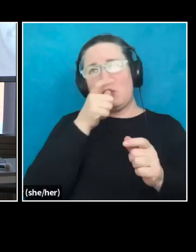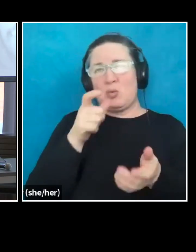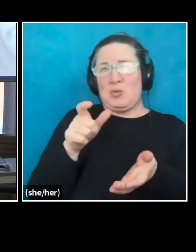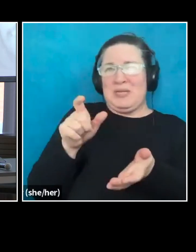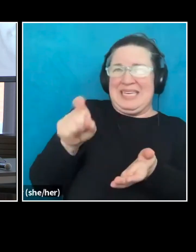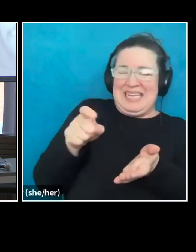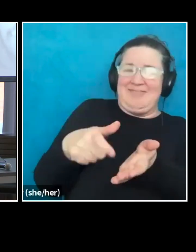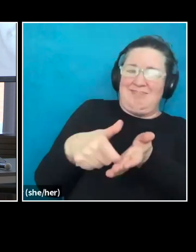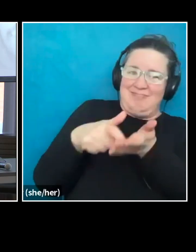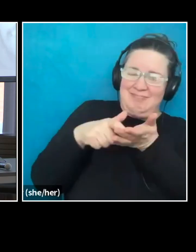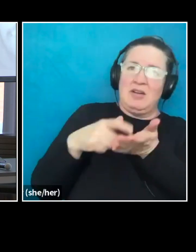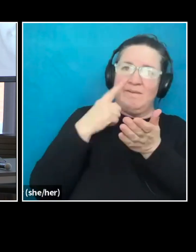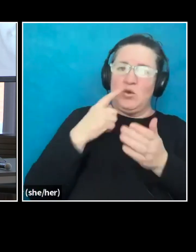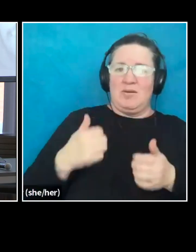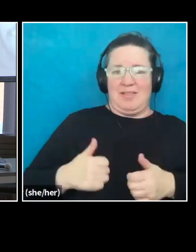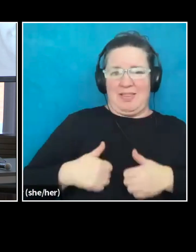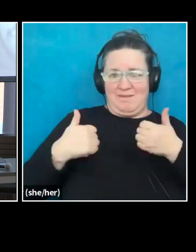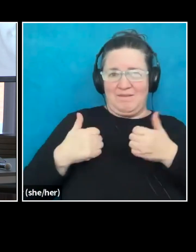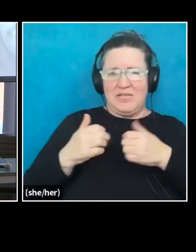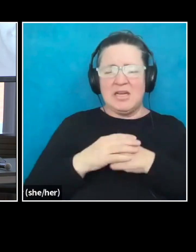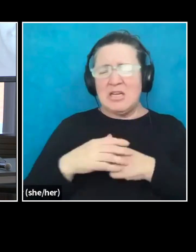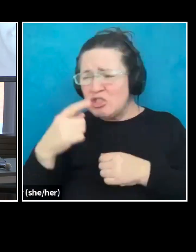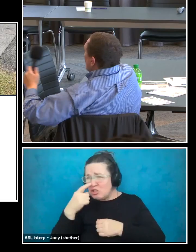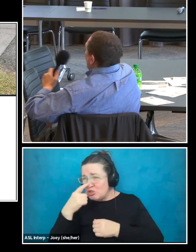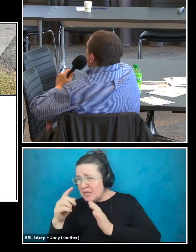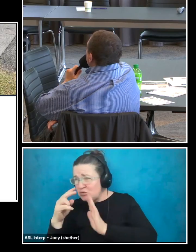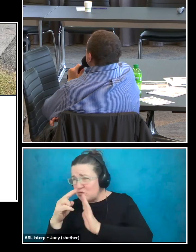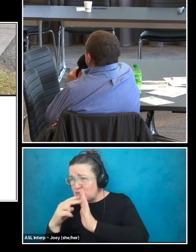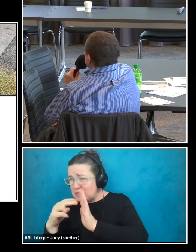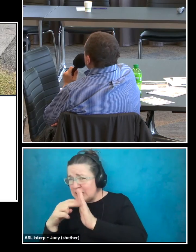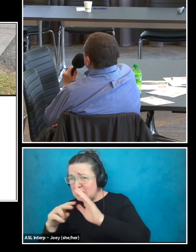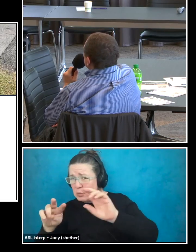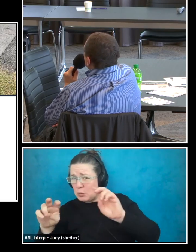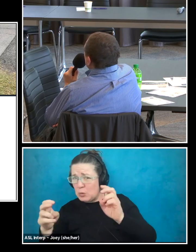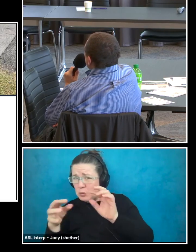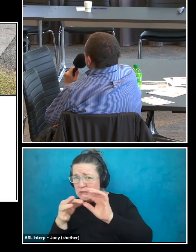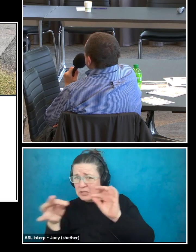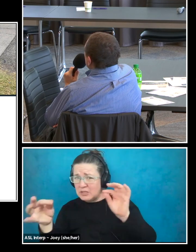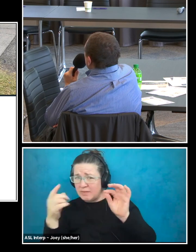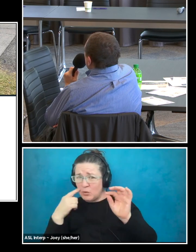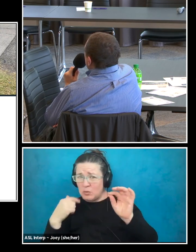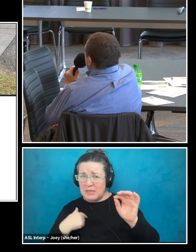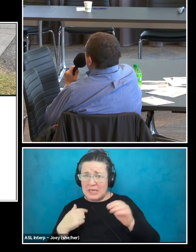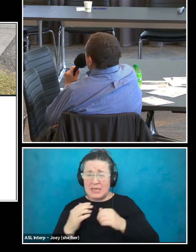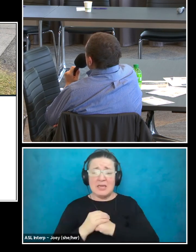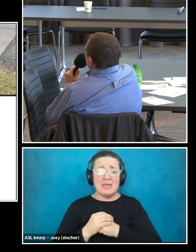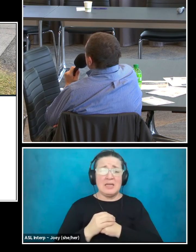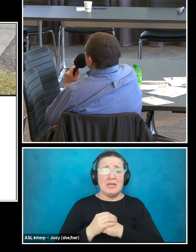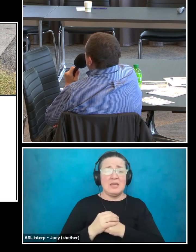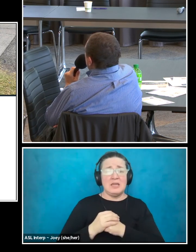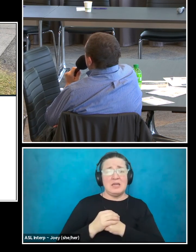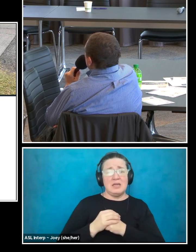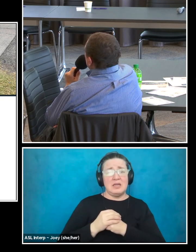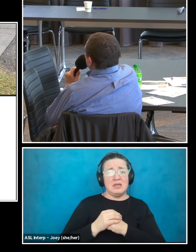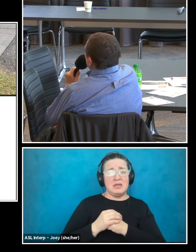Thank you. Can you read Jaime's quote for me? You want to read that? You know, uh the the podcast is